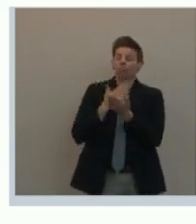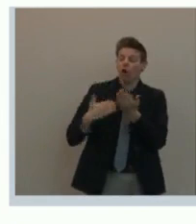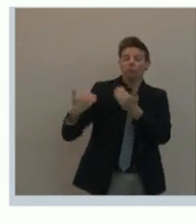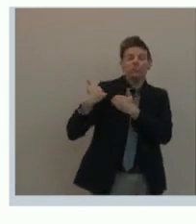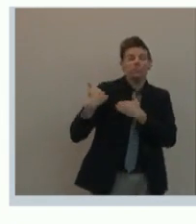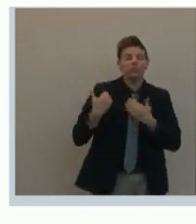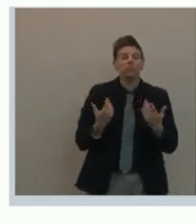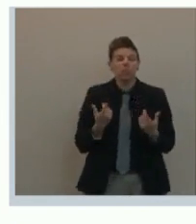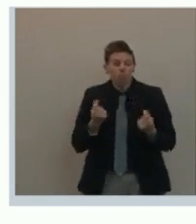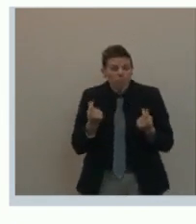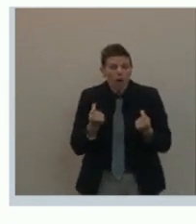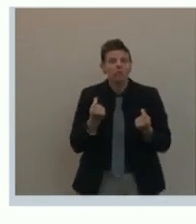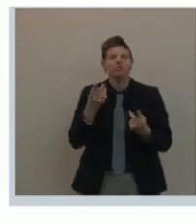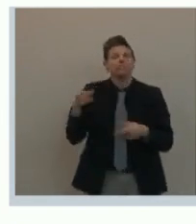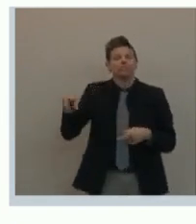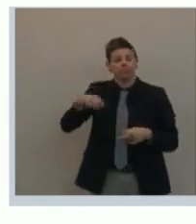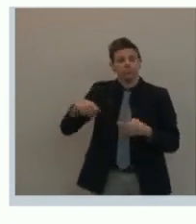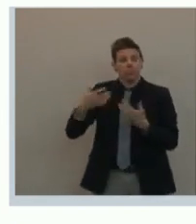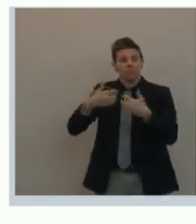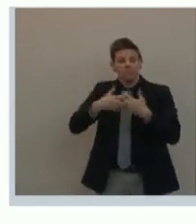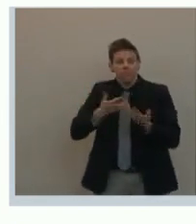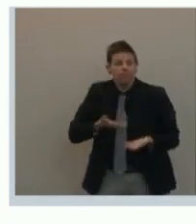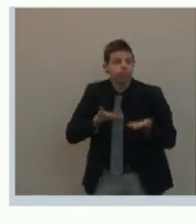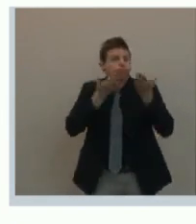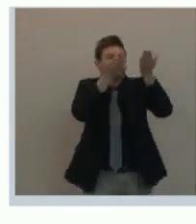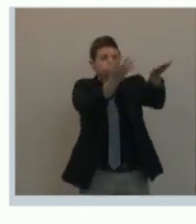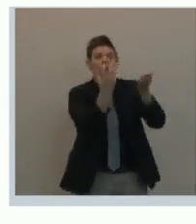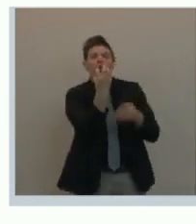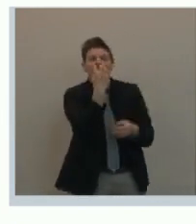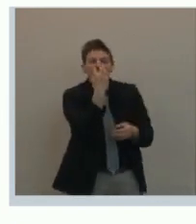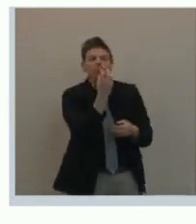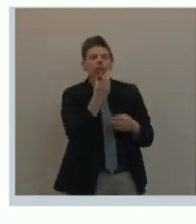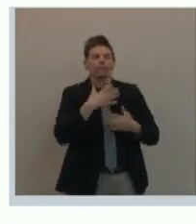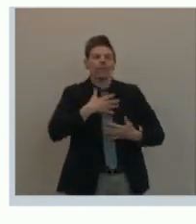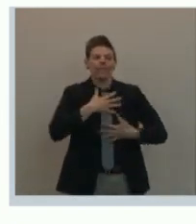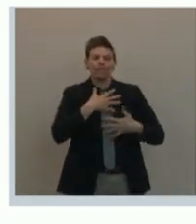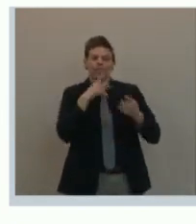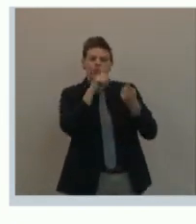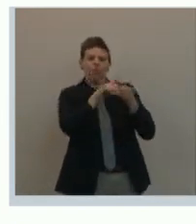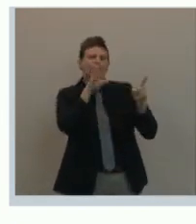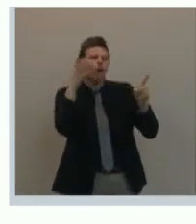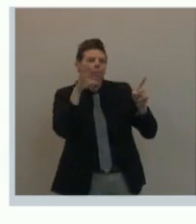AND WILLINGLY, ALL THEY ARE ASKING IS FOR US TO DO OUR PART.